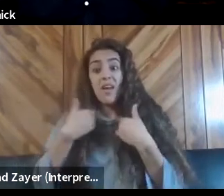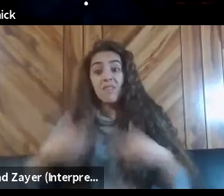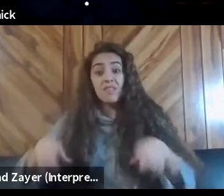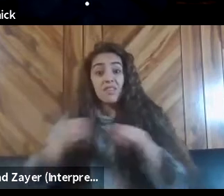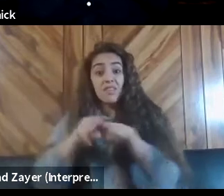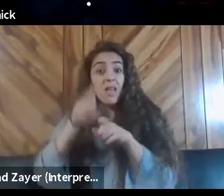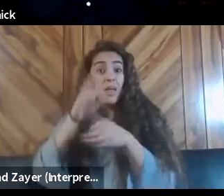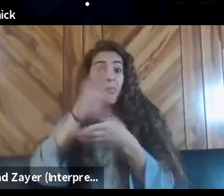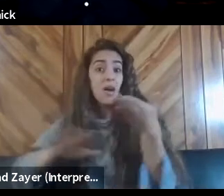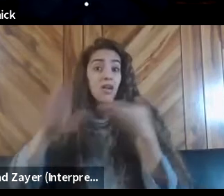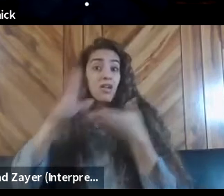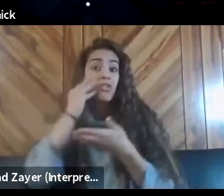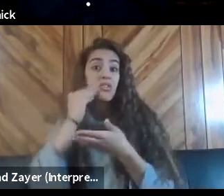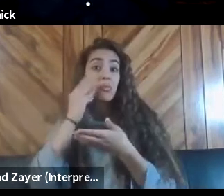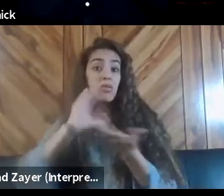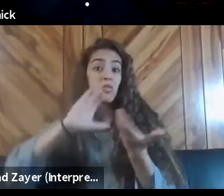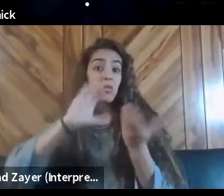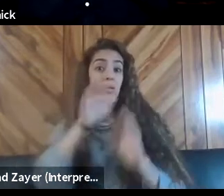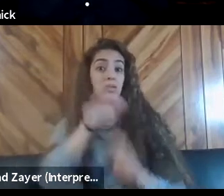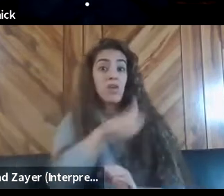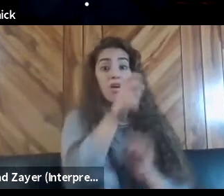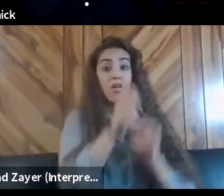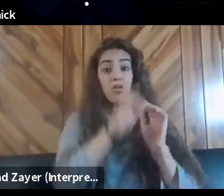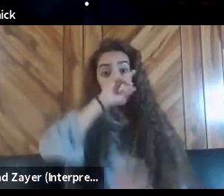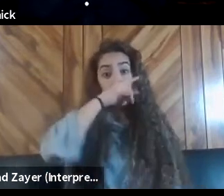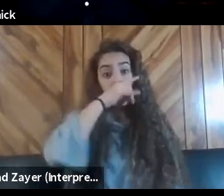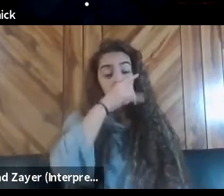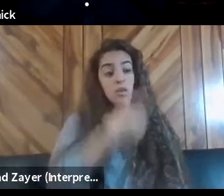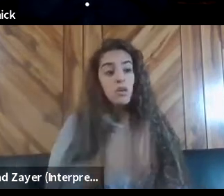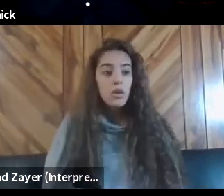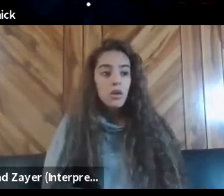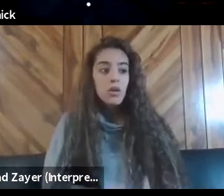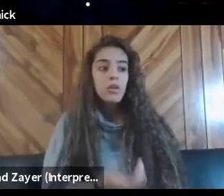experience, which meant that he wanted to, you know, hang out